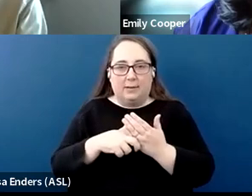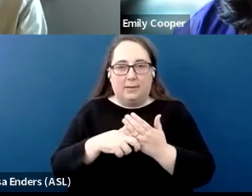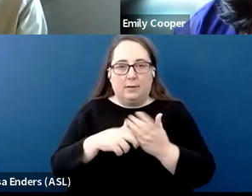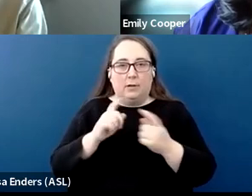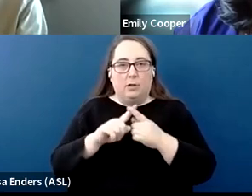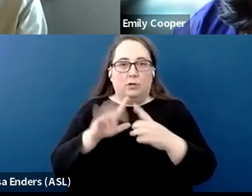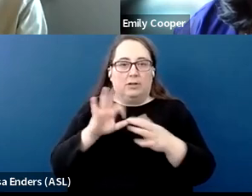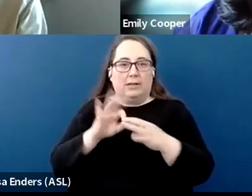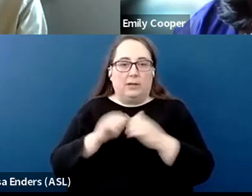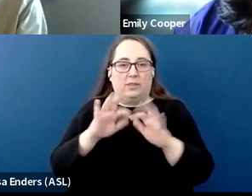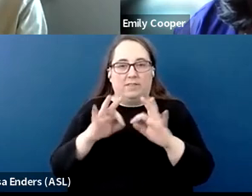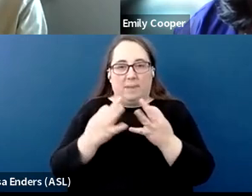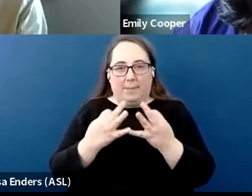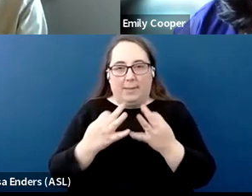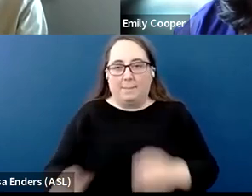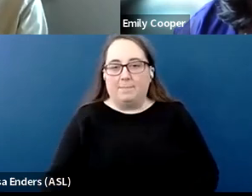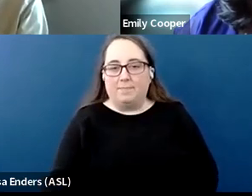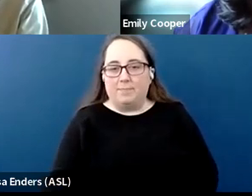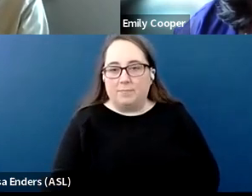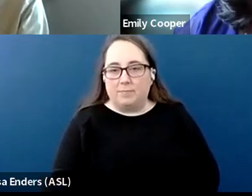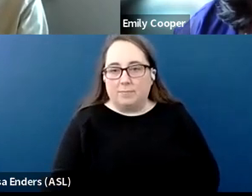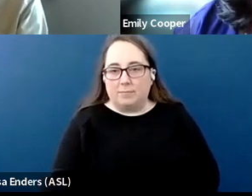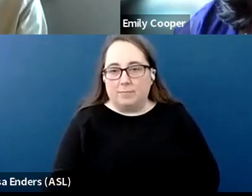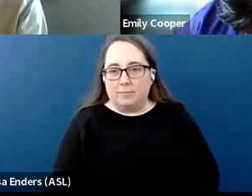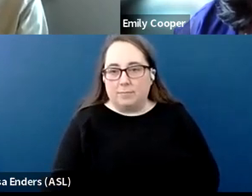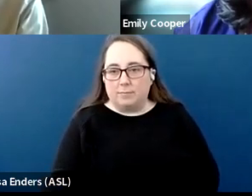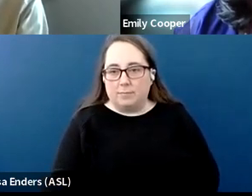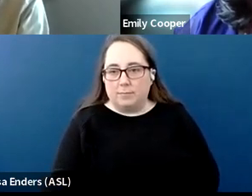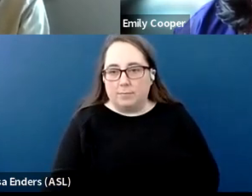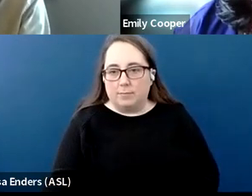Emily, I see you want… EMILY Emily, I see you want… EMILY